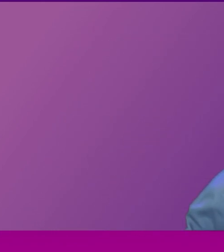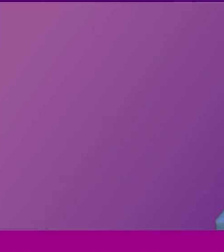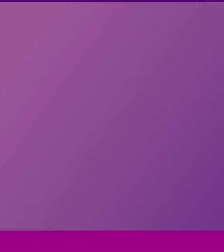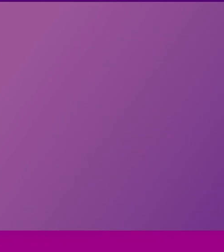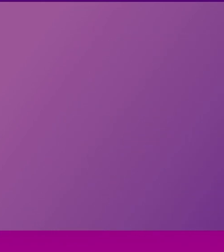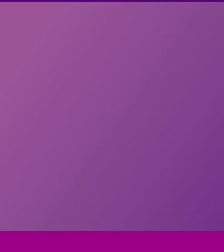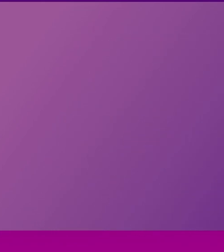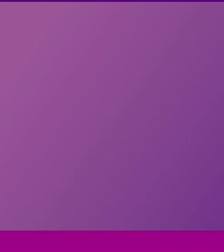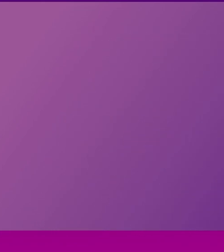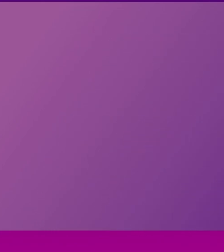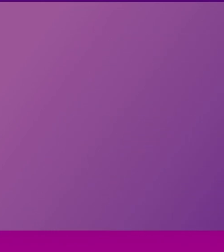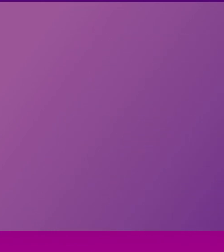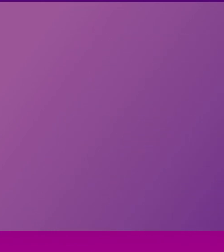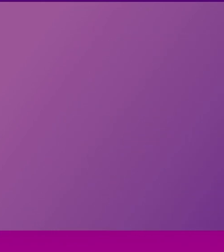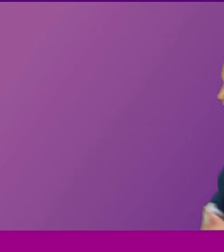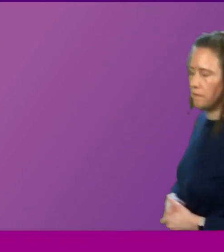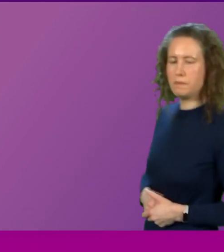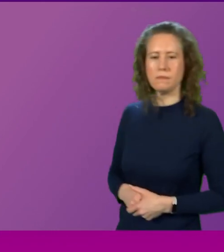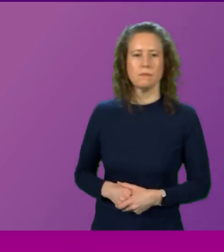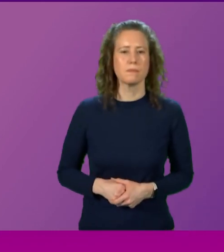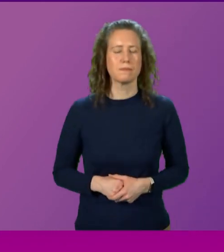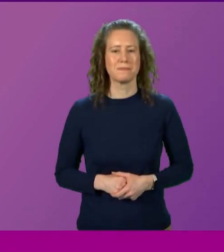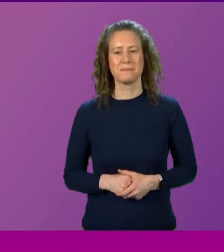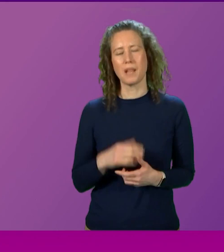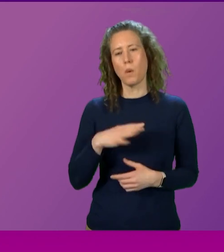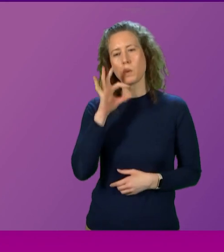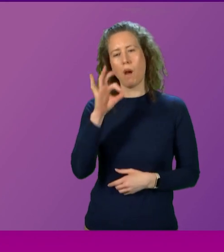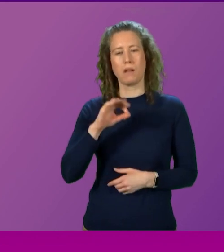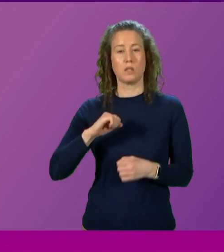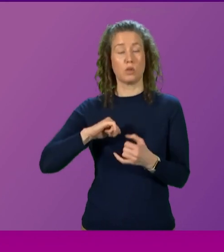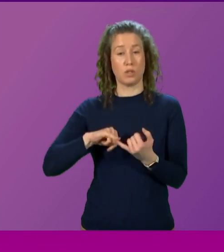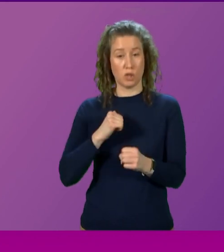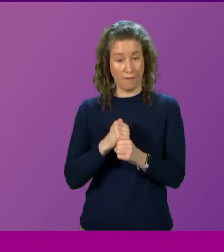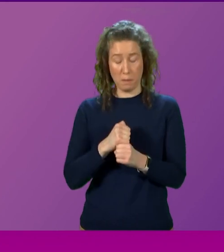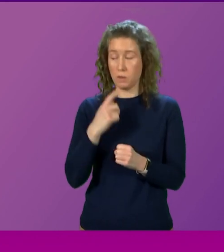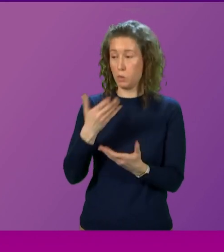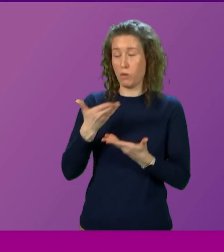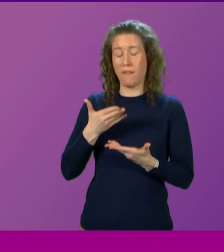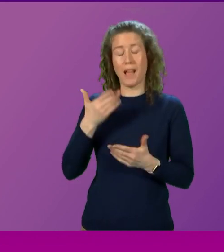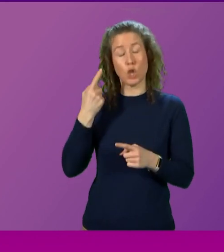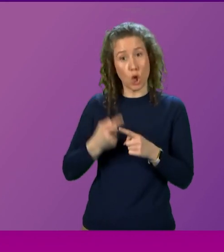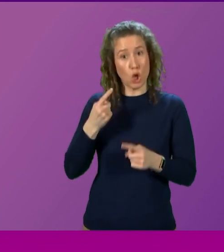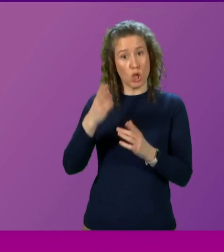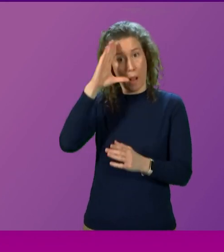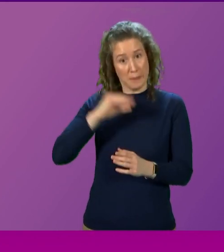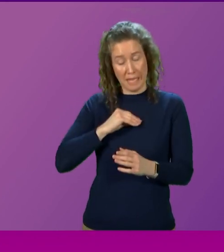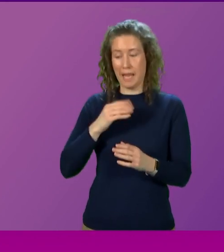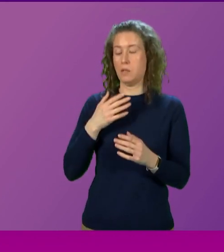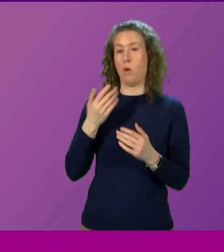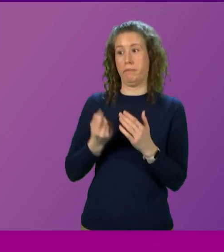To ask the First Minister whether the Scottish Government will provide an urgent update on its discussions with the Educational Institute of Scotland after the announcement of new strike dates.